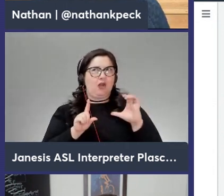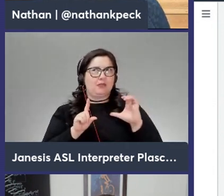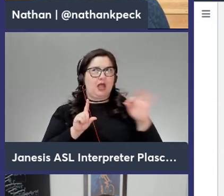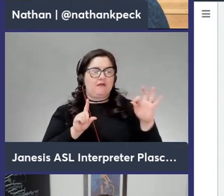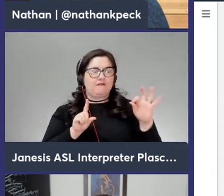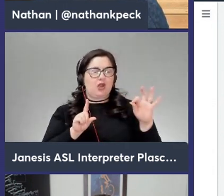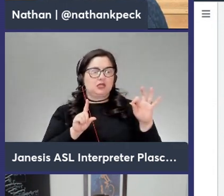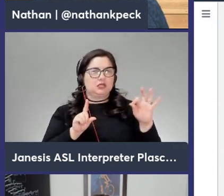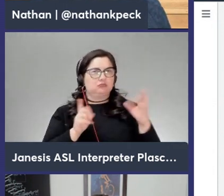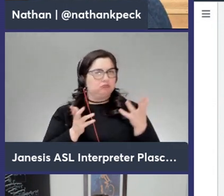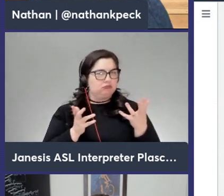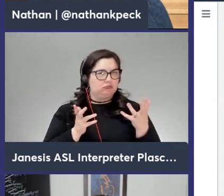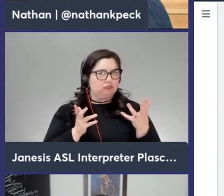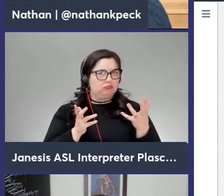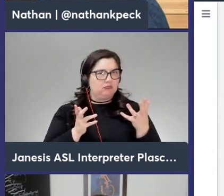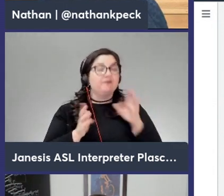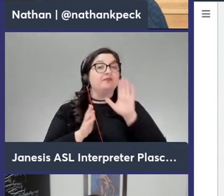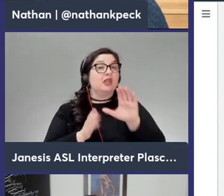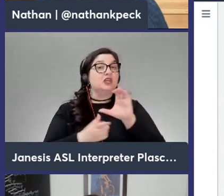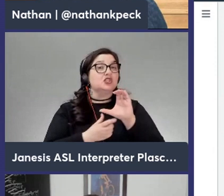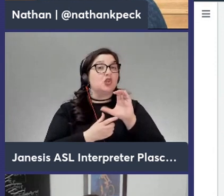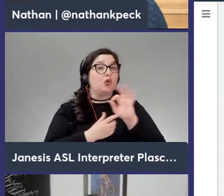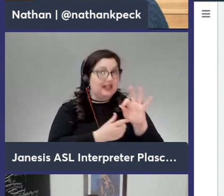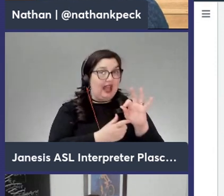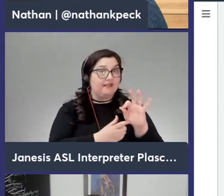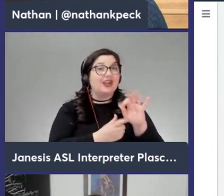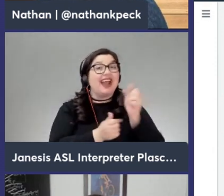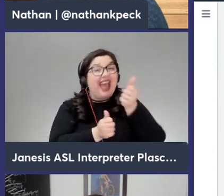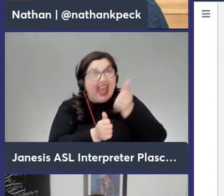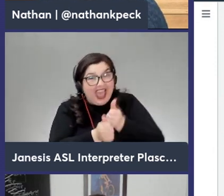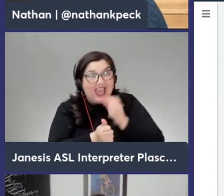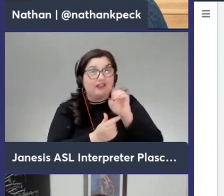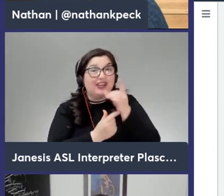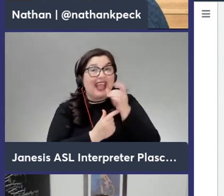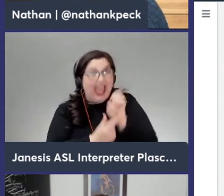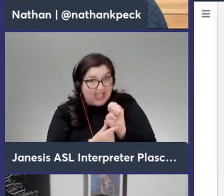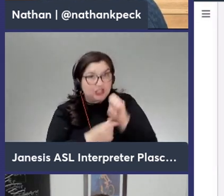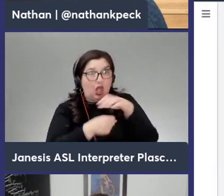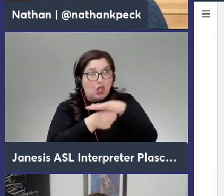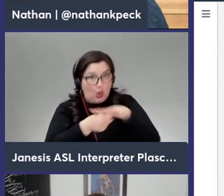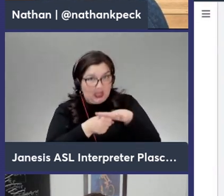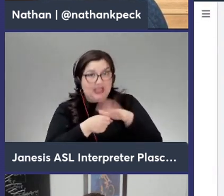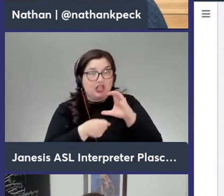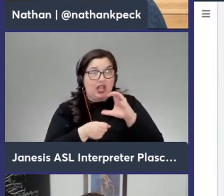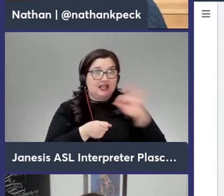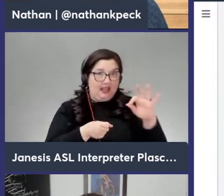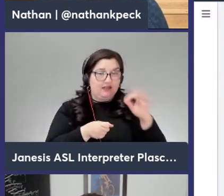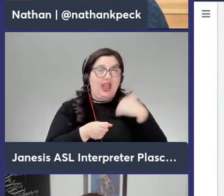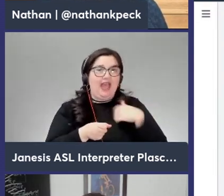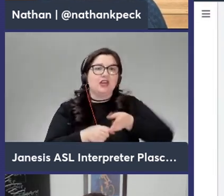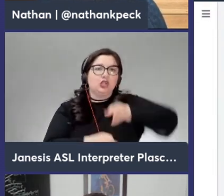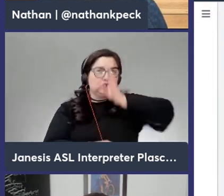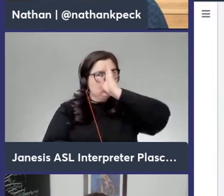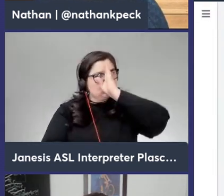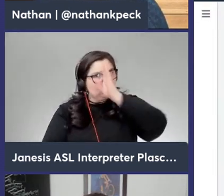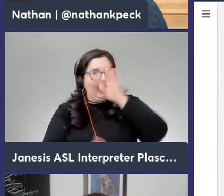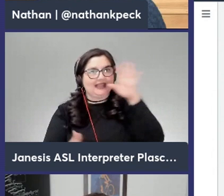So CloudFront, or every Edge location that CloudFront has, has direct connectivity back to AWS Regions.